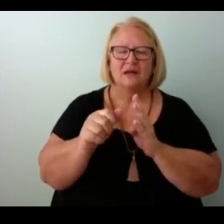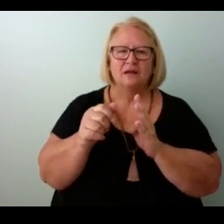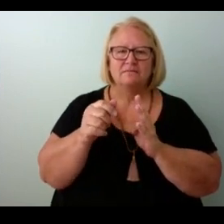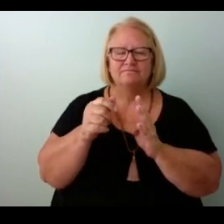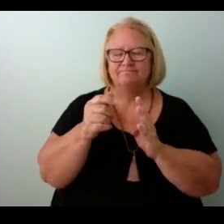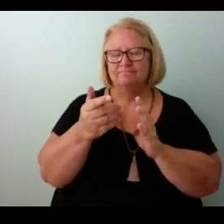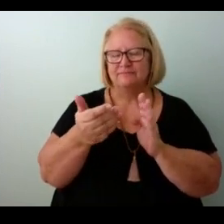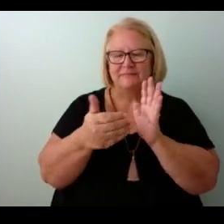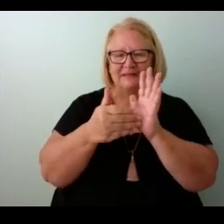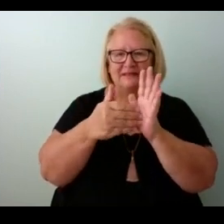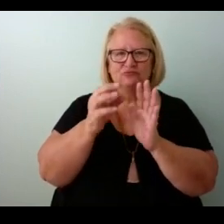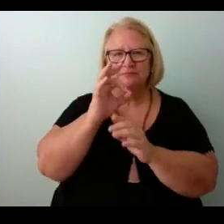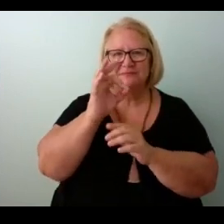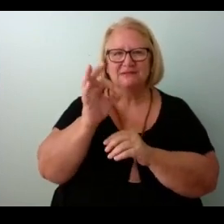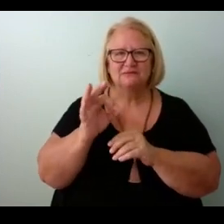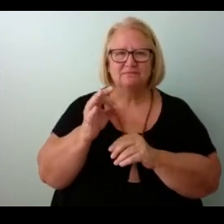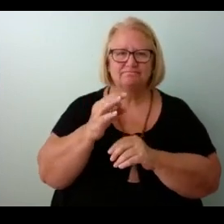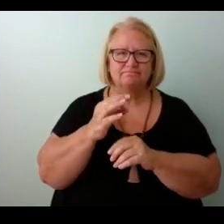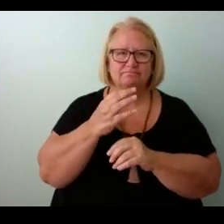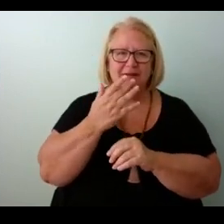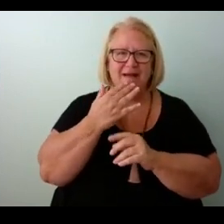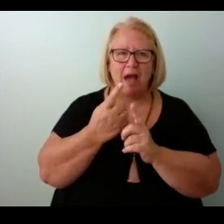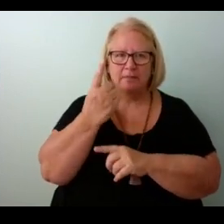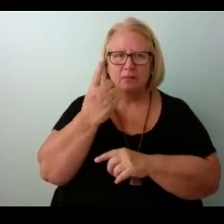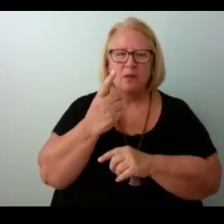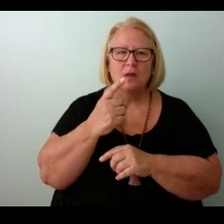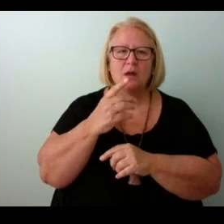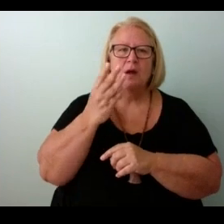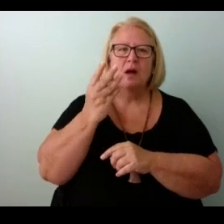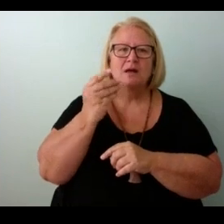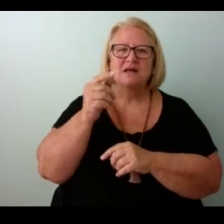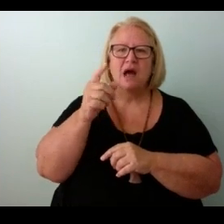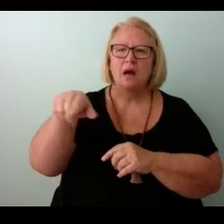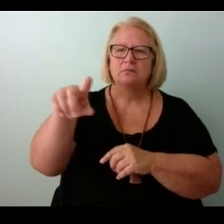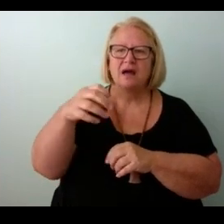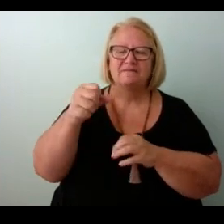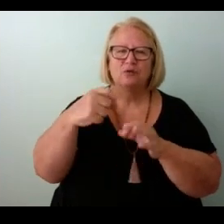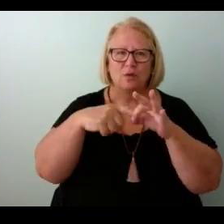Somebody in our audience has asked, given the impact of these consecutive interest rate